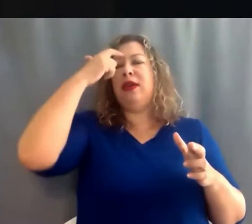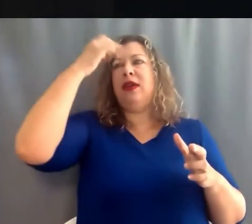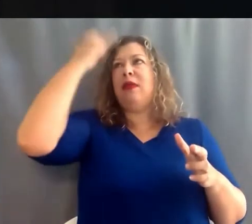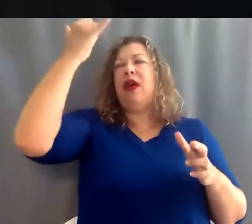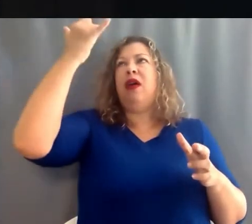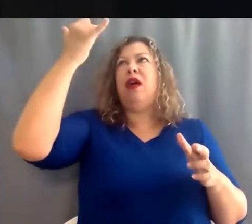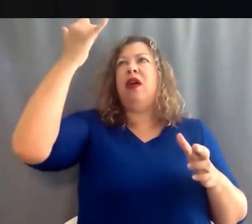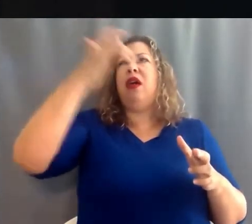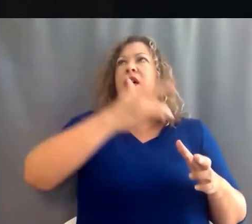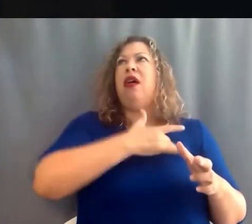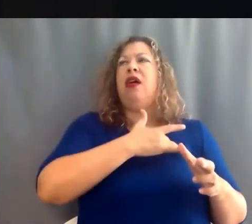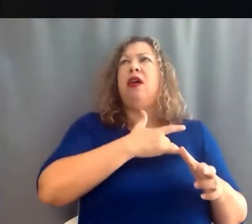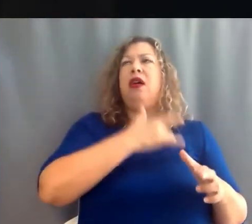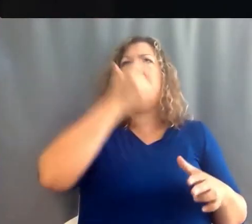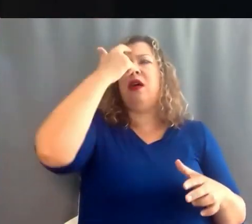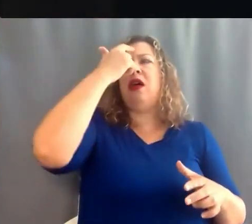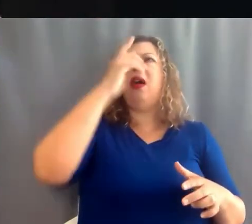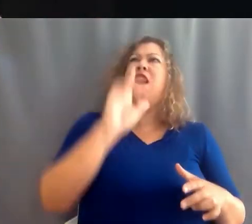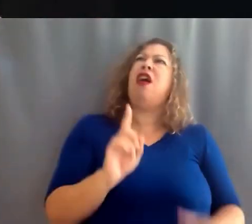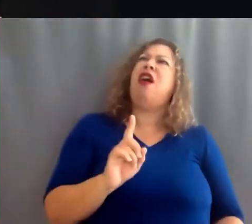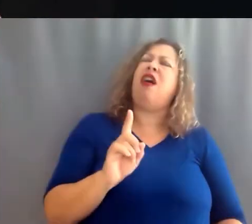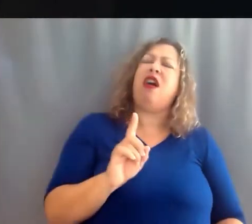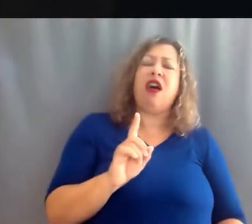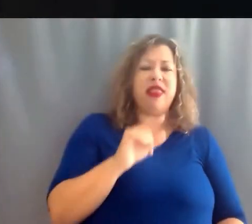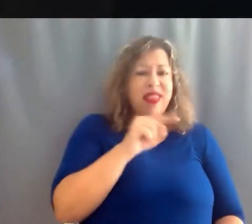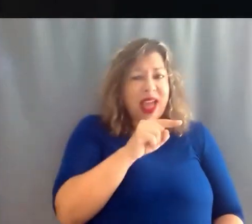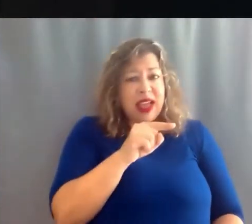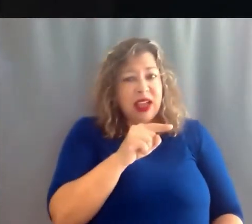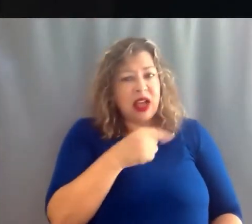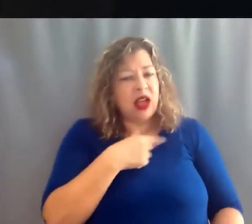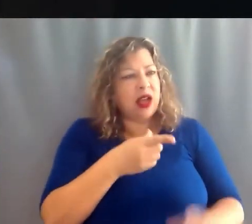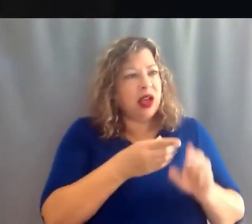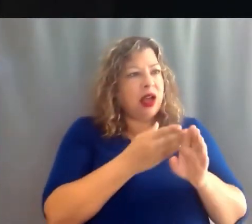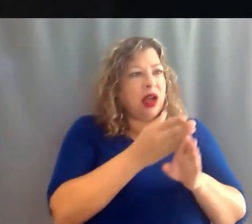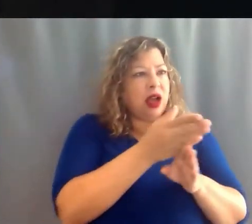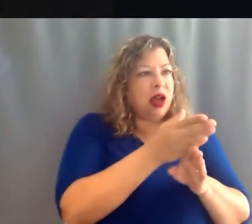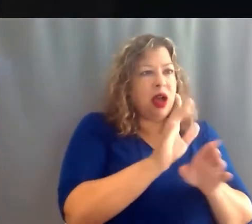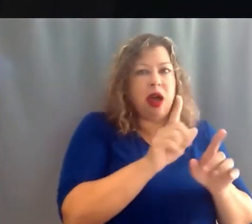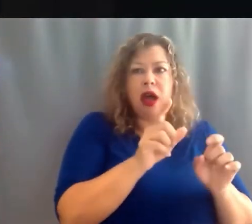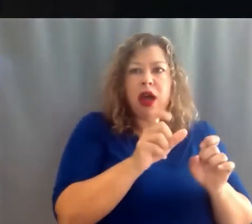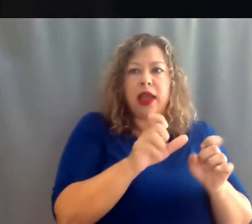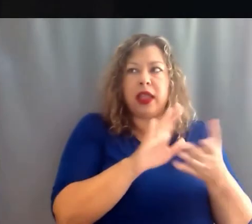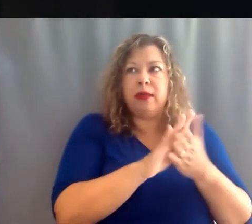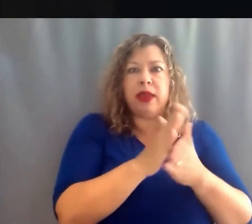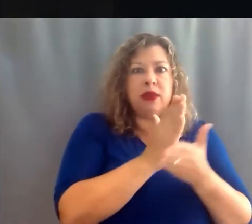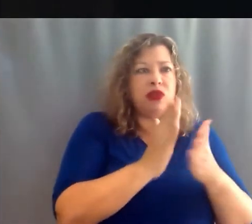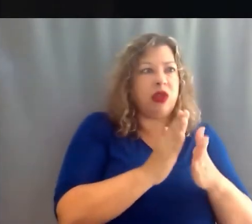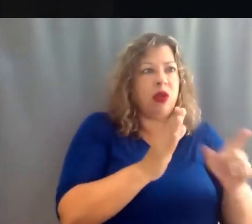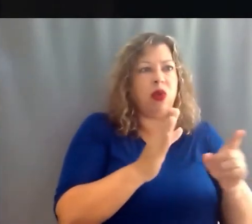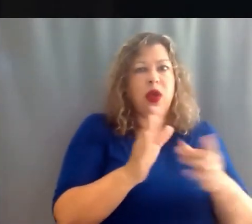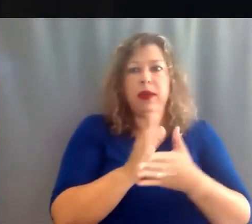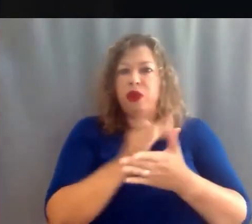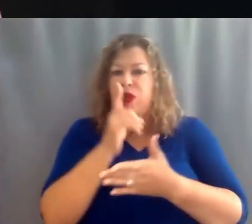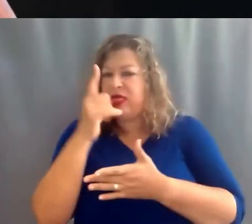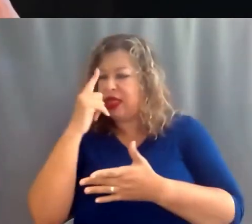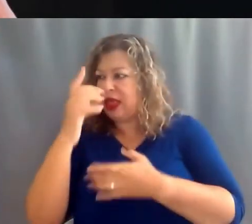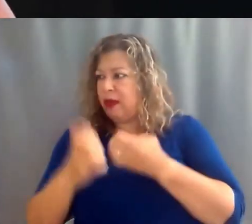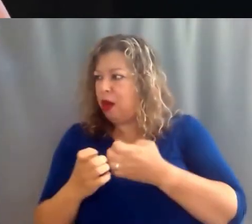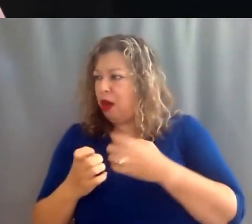Like wait. I could be a musician. That song made me feel a way. I could be a musician that really thinks about emotions!